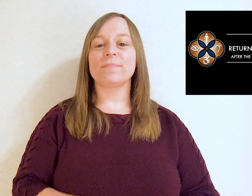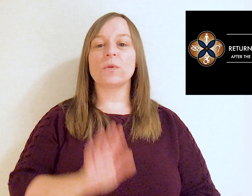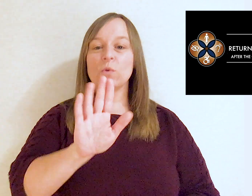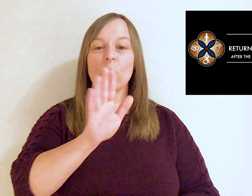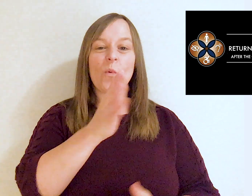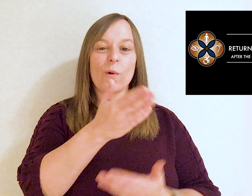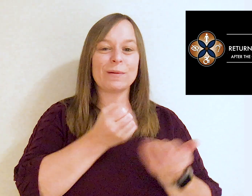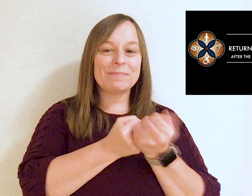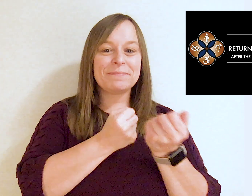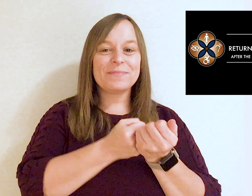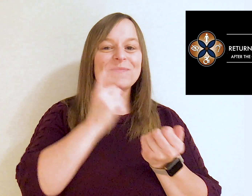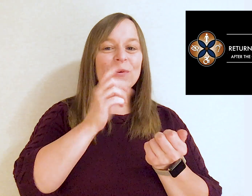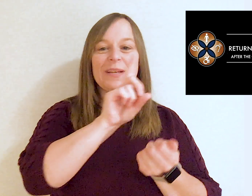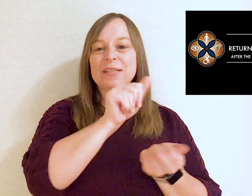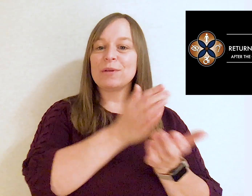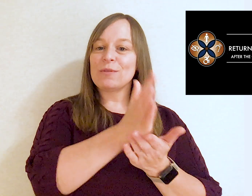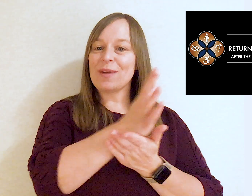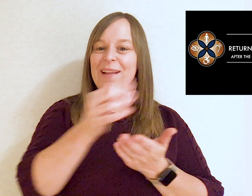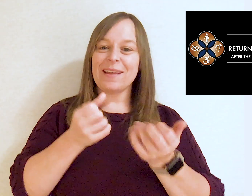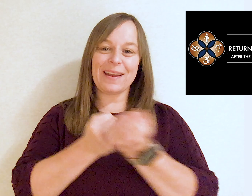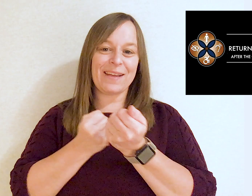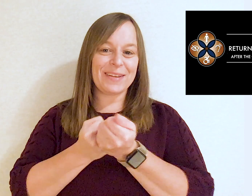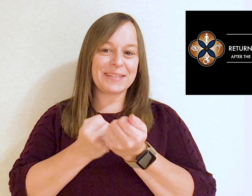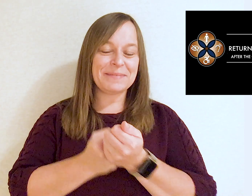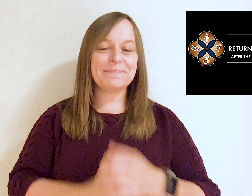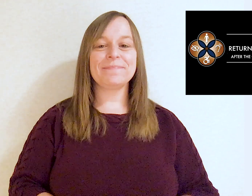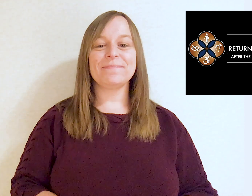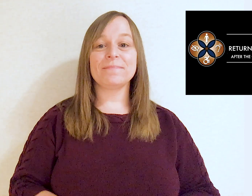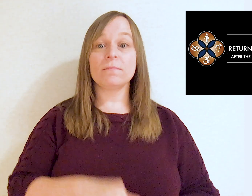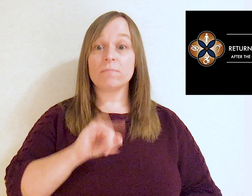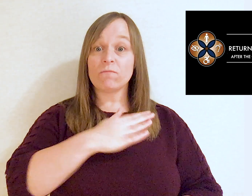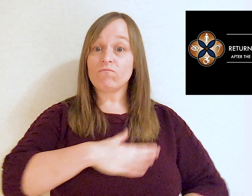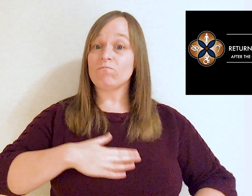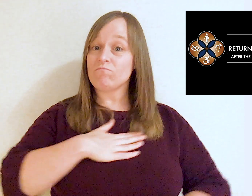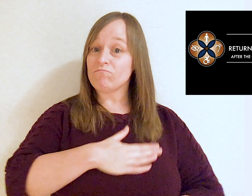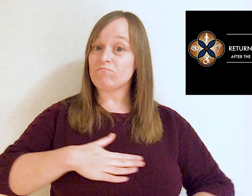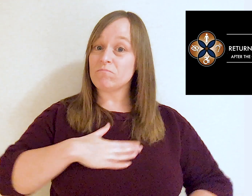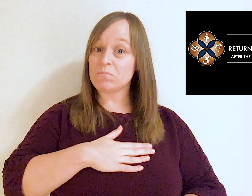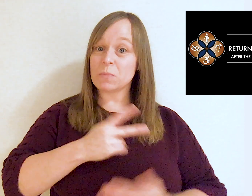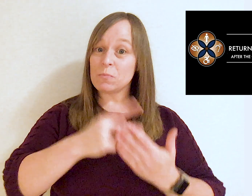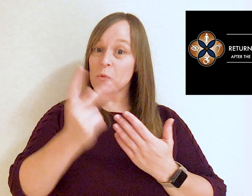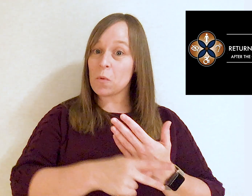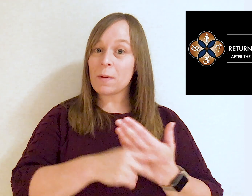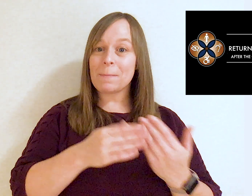your source for disability rights and advocacy. If you enjoyed our program make sure to